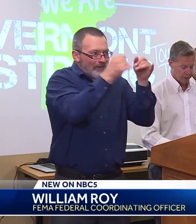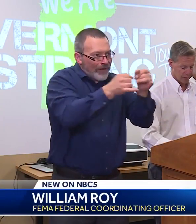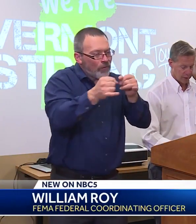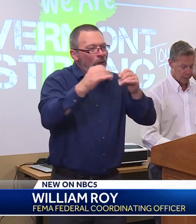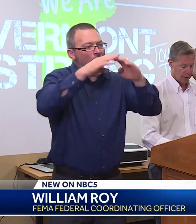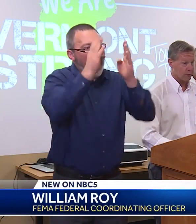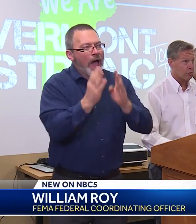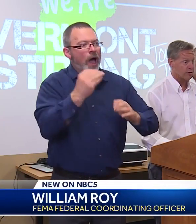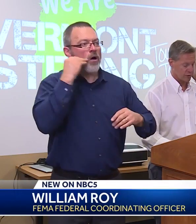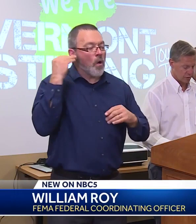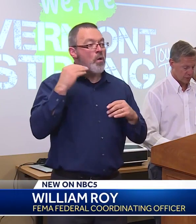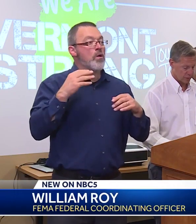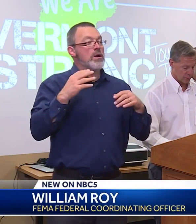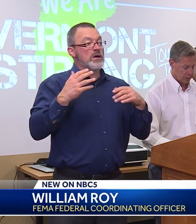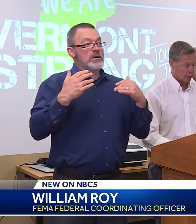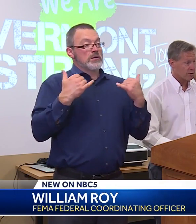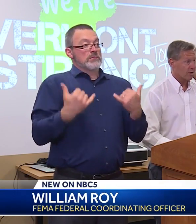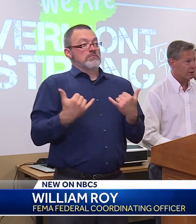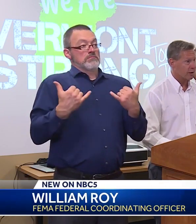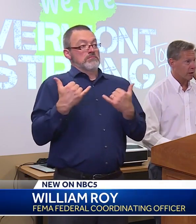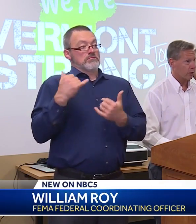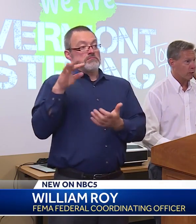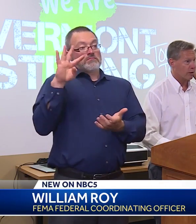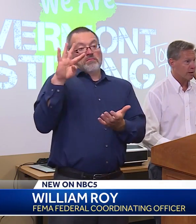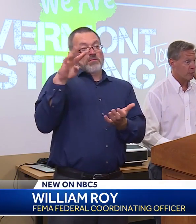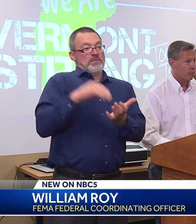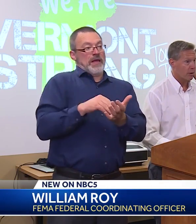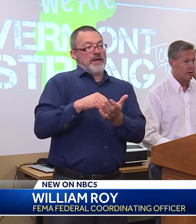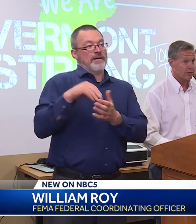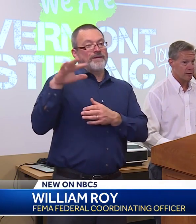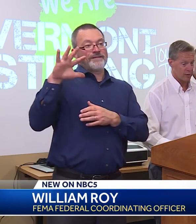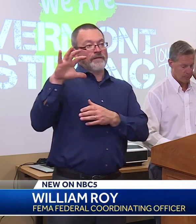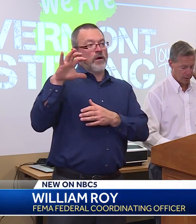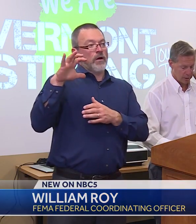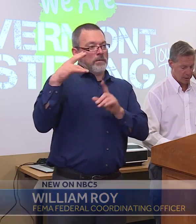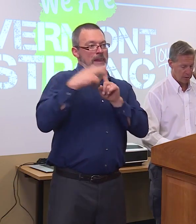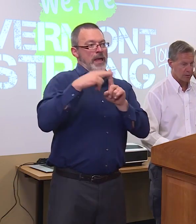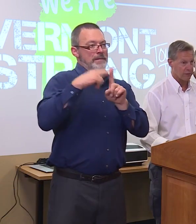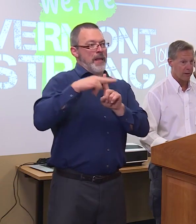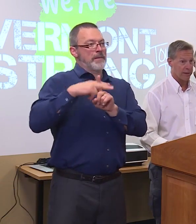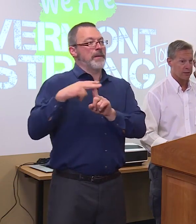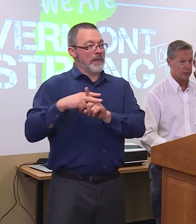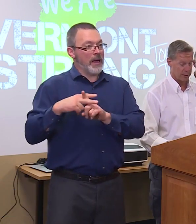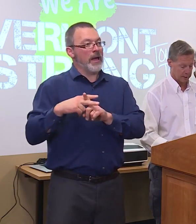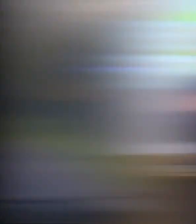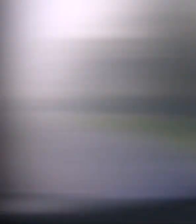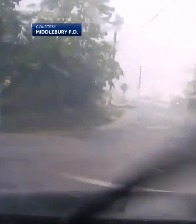ROUGHLY 4500 VERMONTERS HAVE APPLIED FOR FEMA ASSISTANCE WHICH HAS LEAD TO MILLIONS BEING GIVEN OUT.